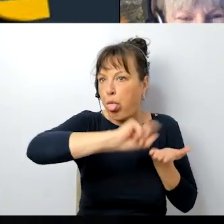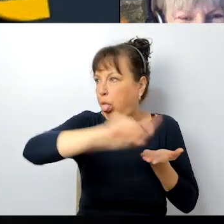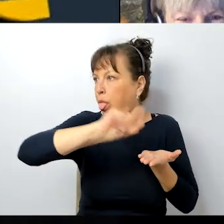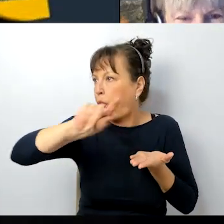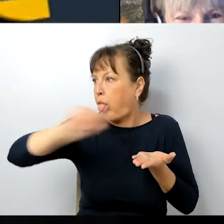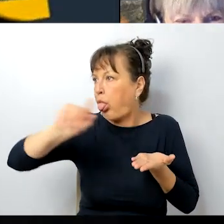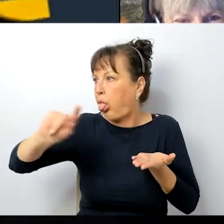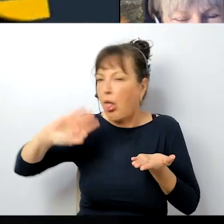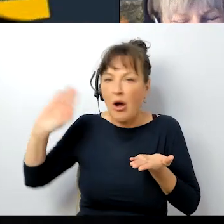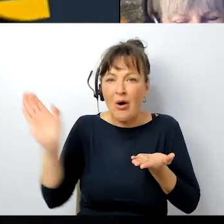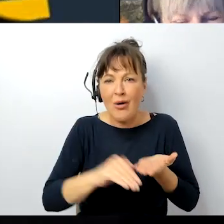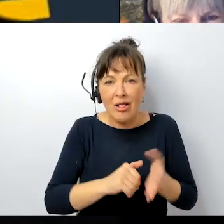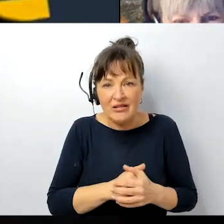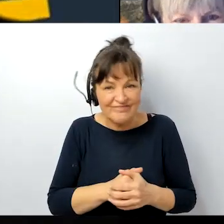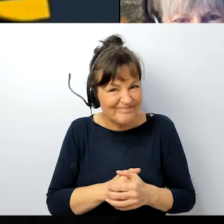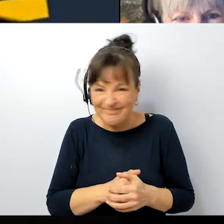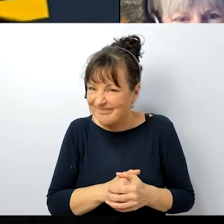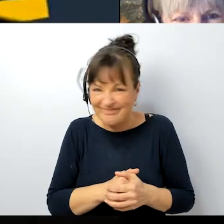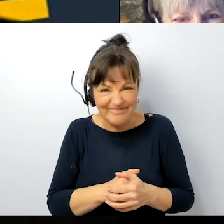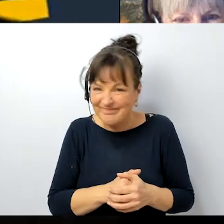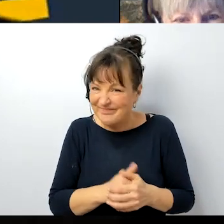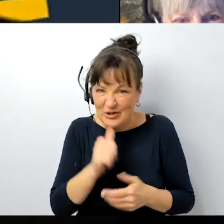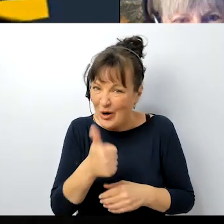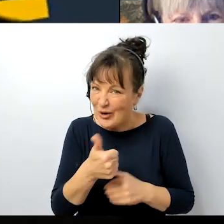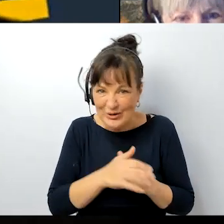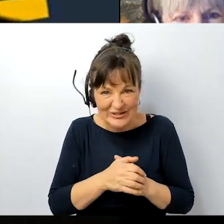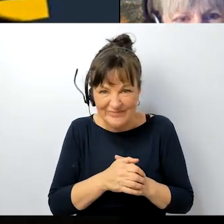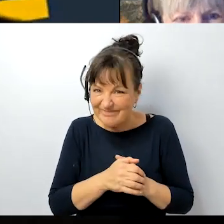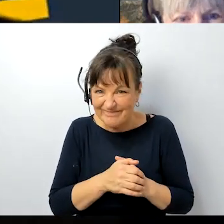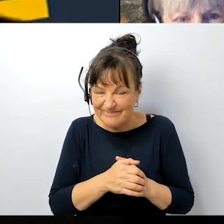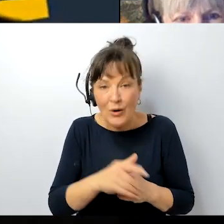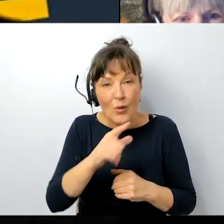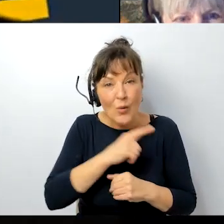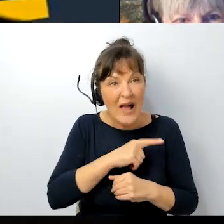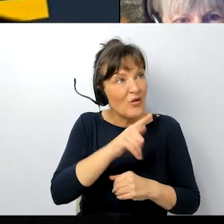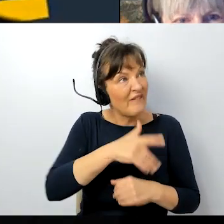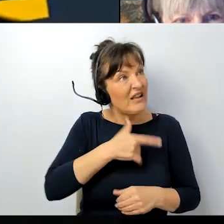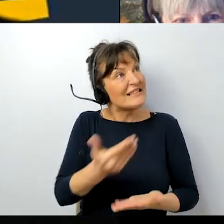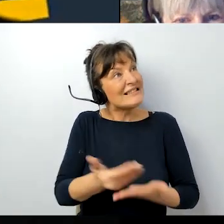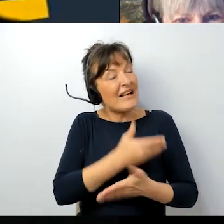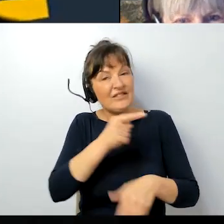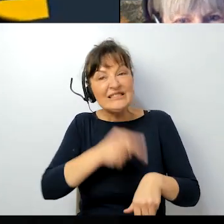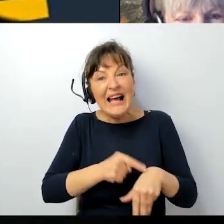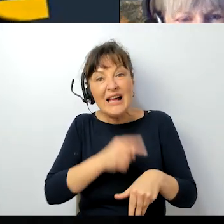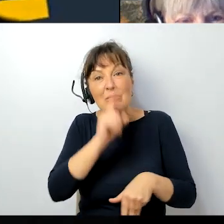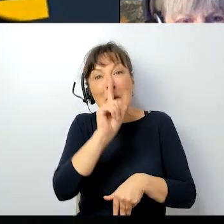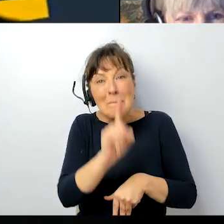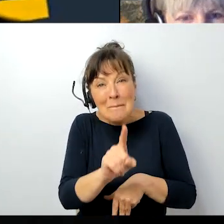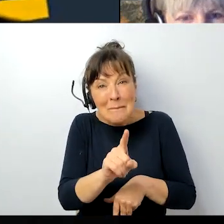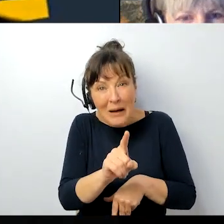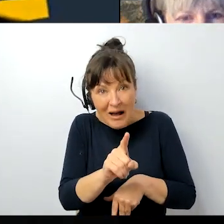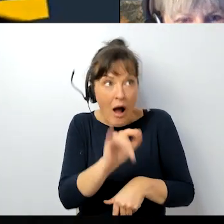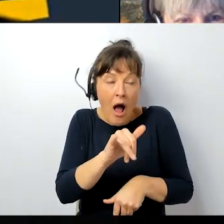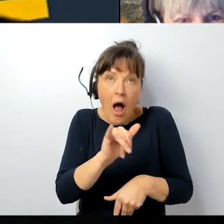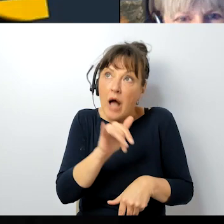spent time on it it's not gonna, you'll maybe save yourself 10 -15 minutes per application but you